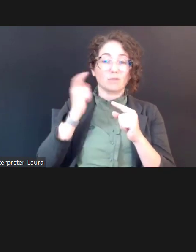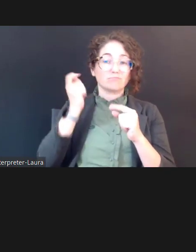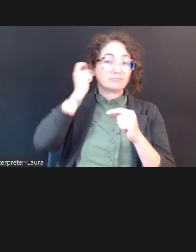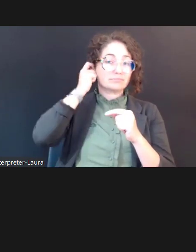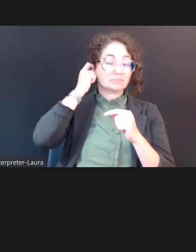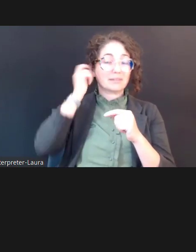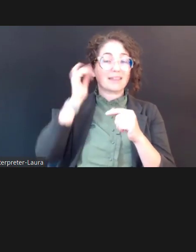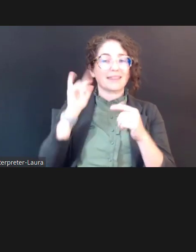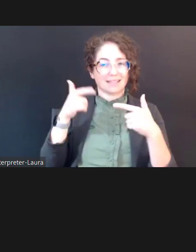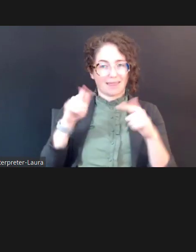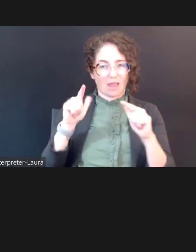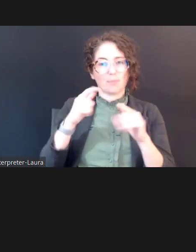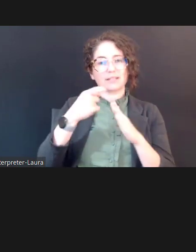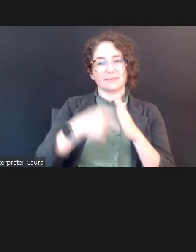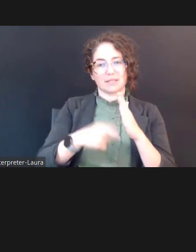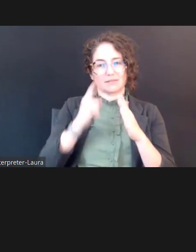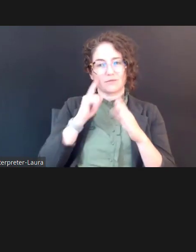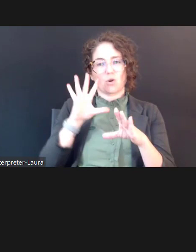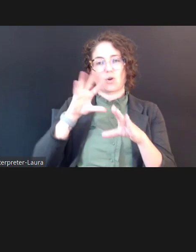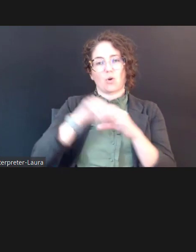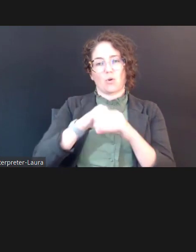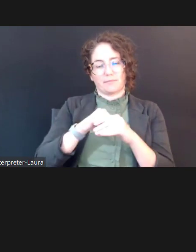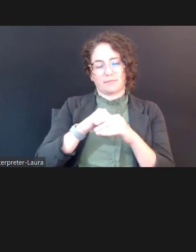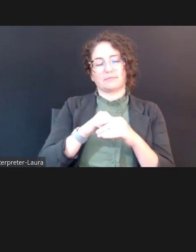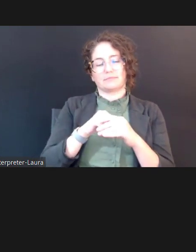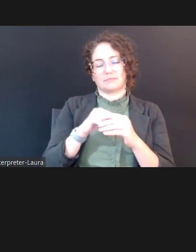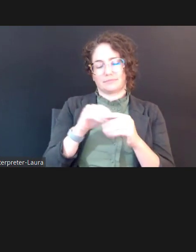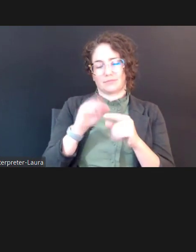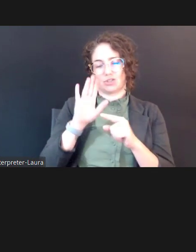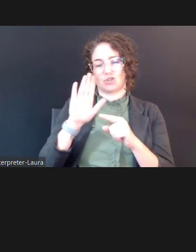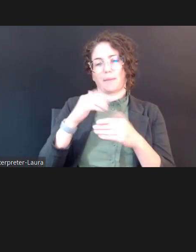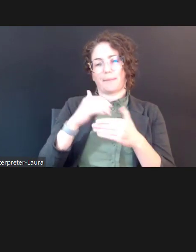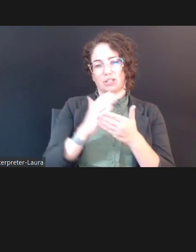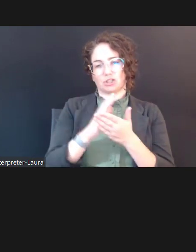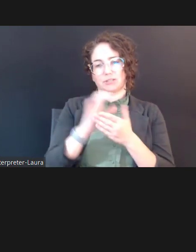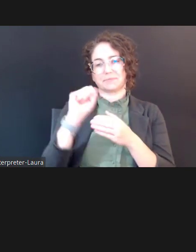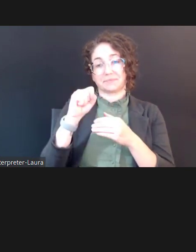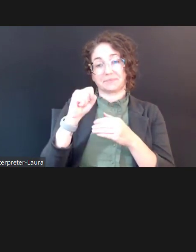incorporate into your budget, so be aware of that.